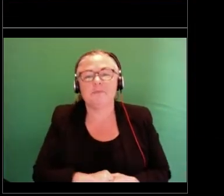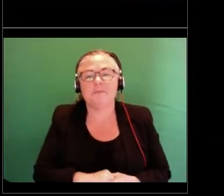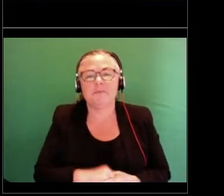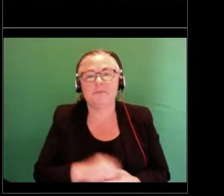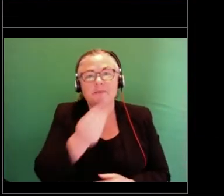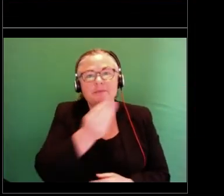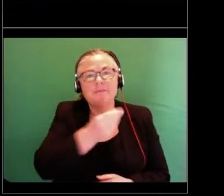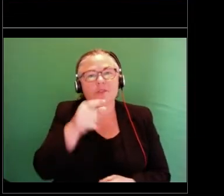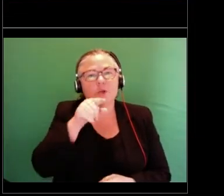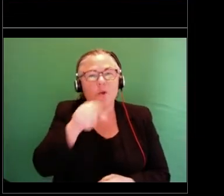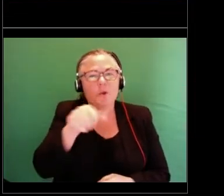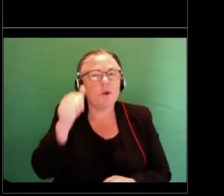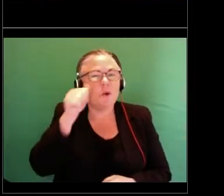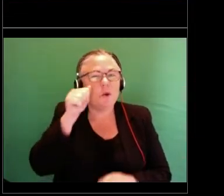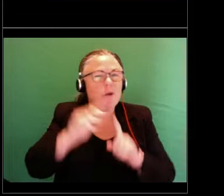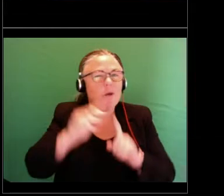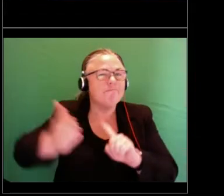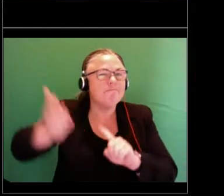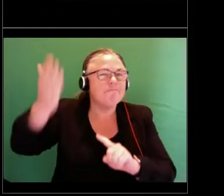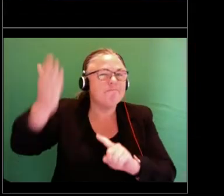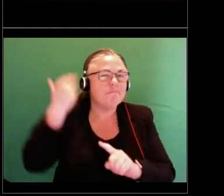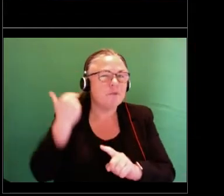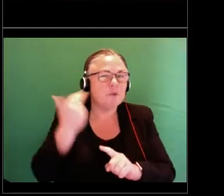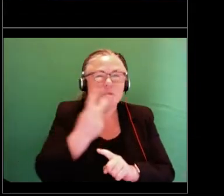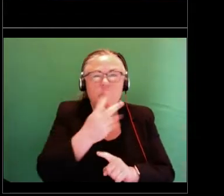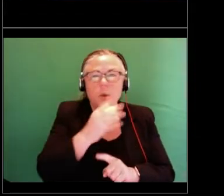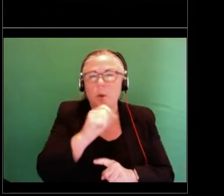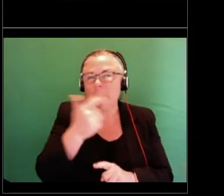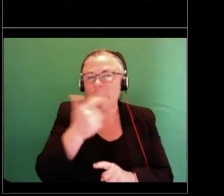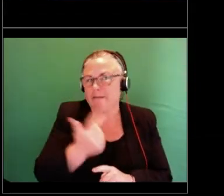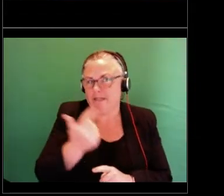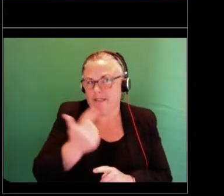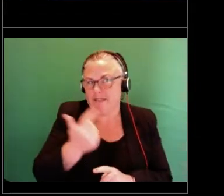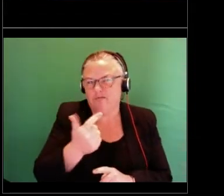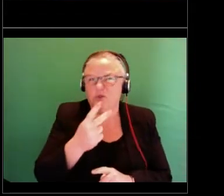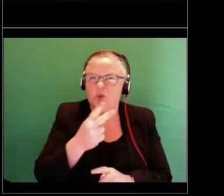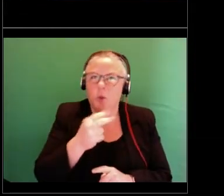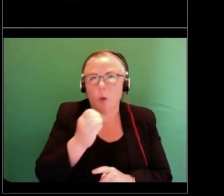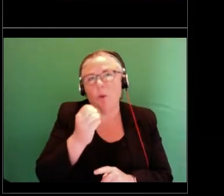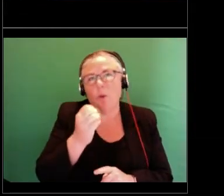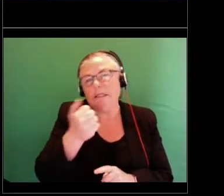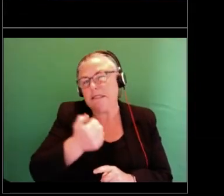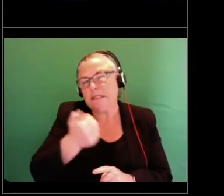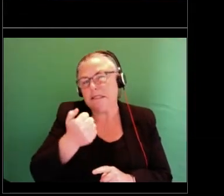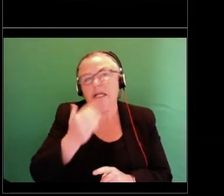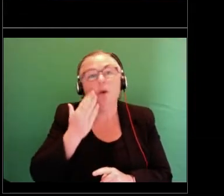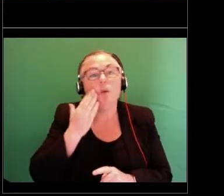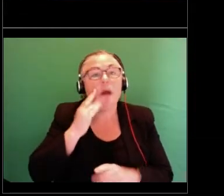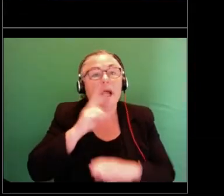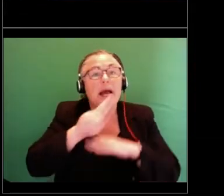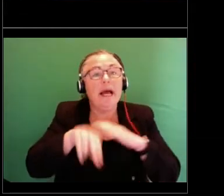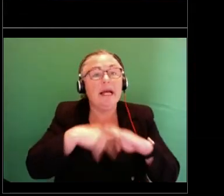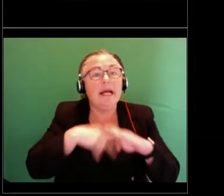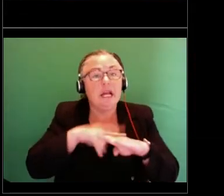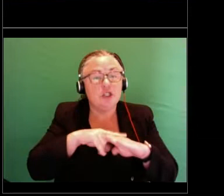able to help people that are both attending in person or if they are appearing in electronic court events as well.